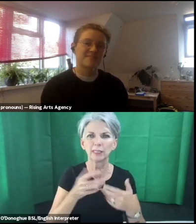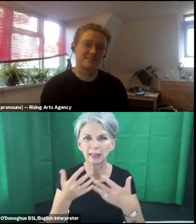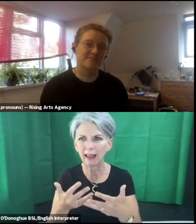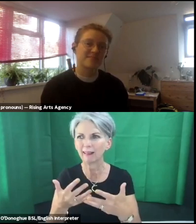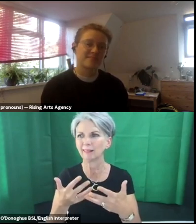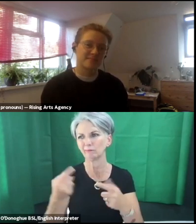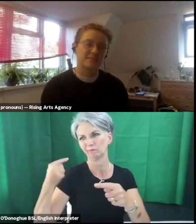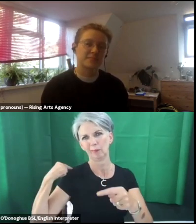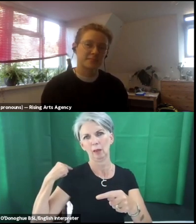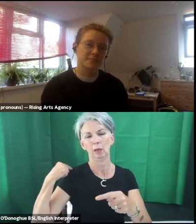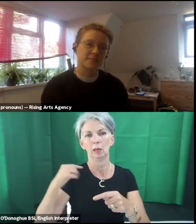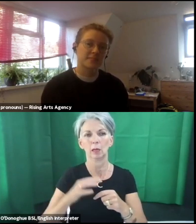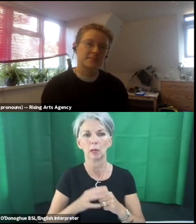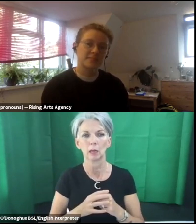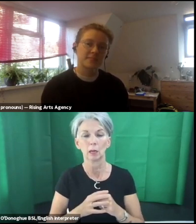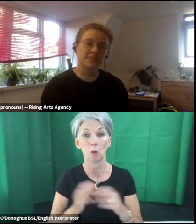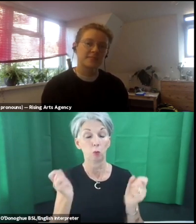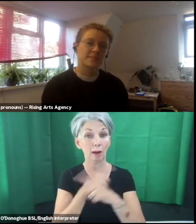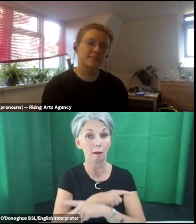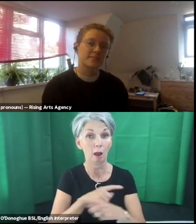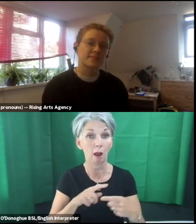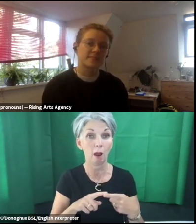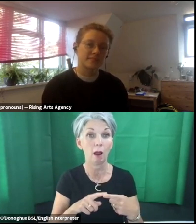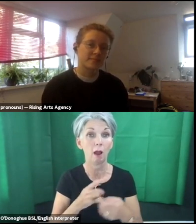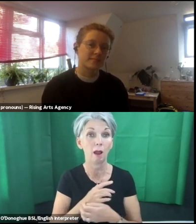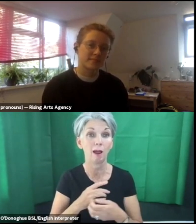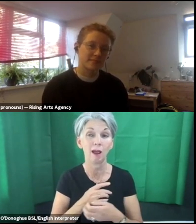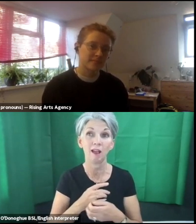And weirdly, you know, these were places the first time I was coming into